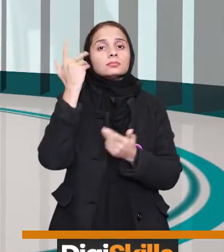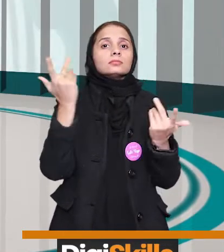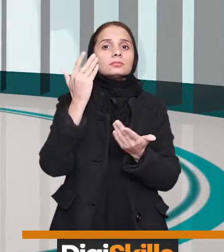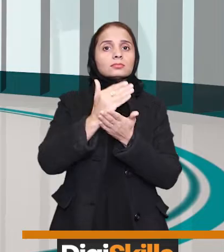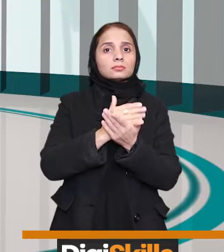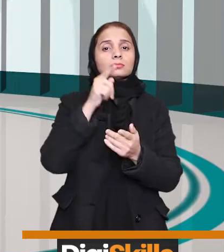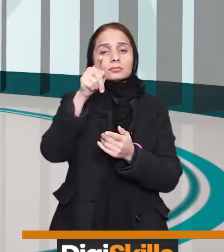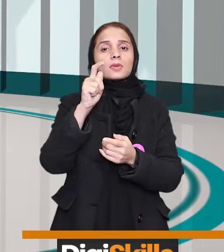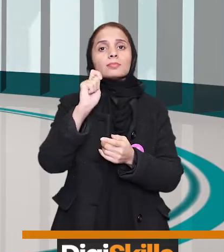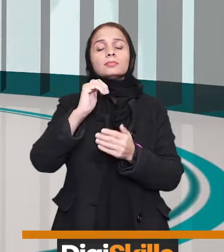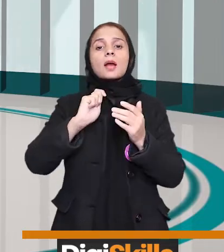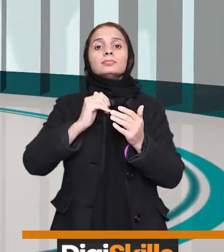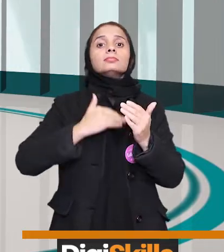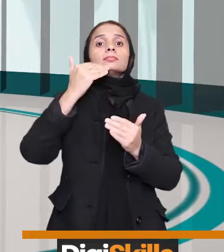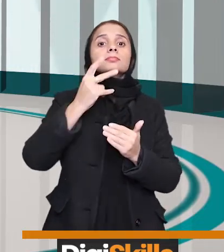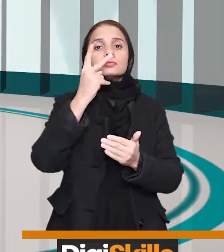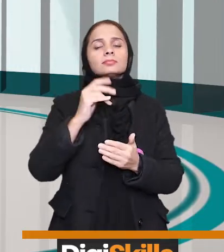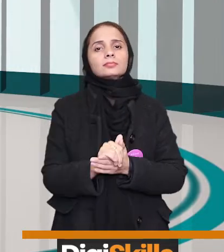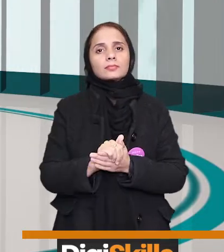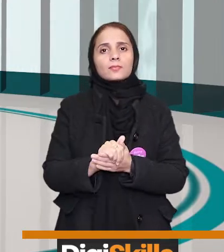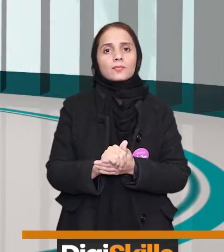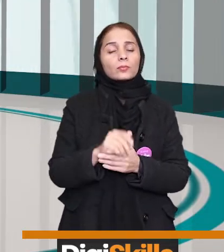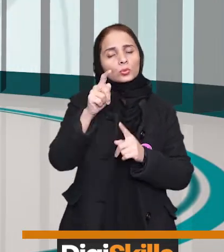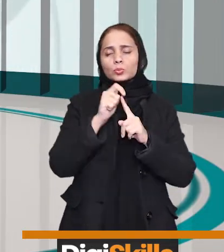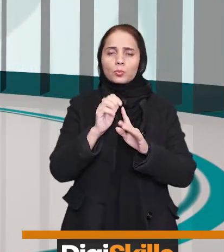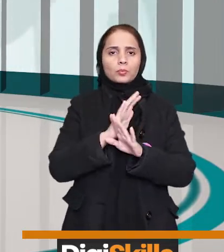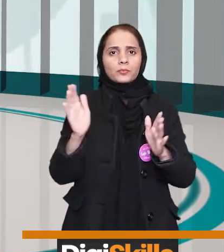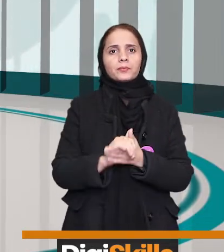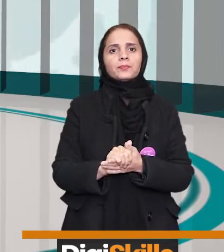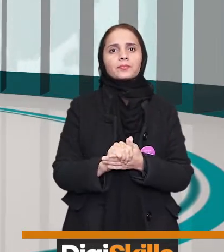By knowing the price your skill roughly is very important.